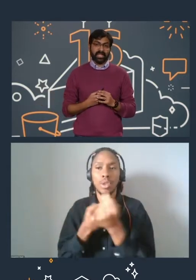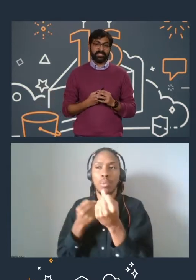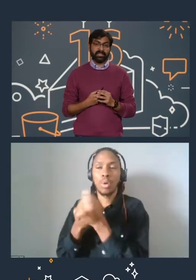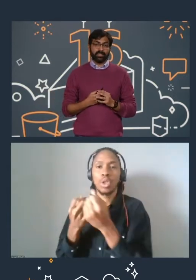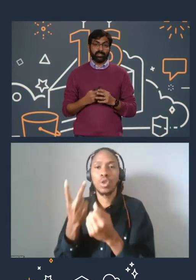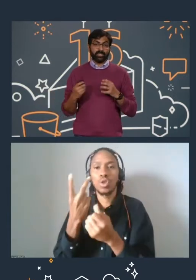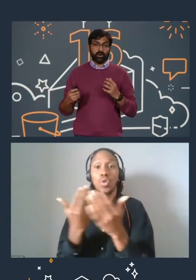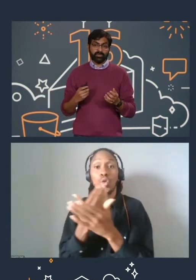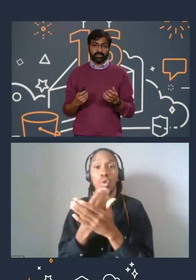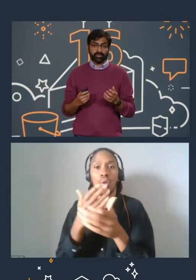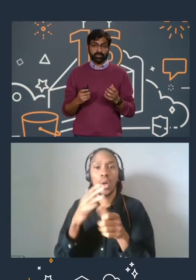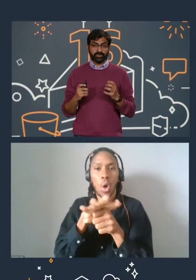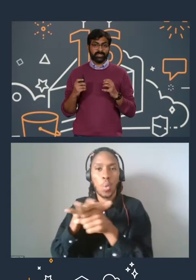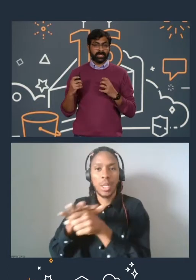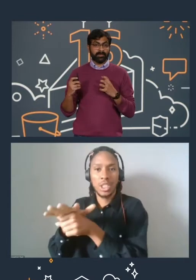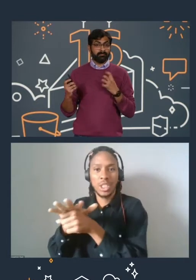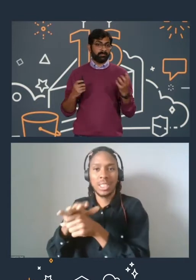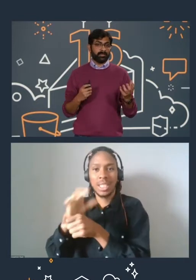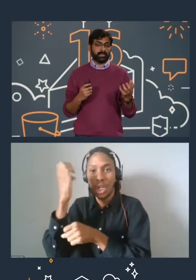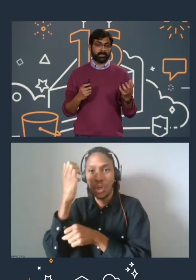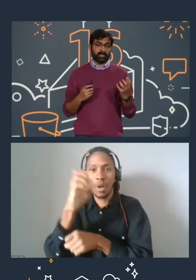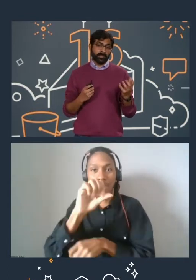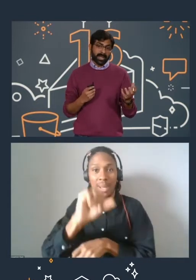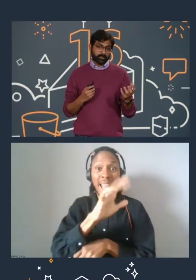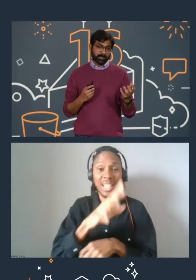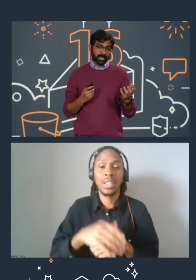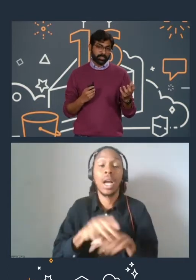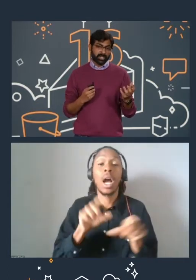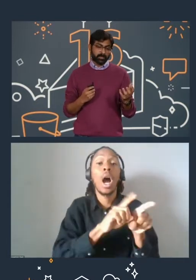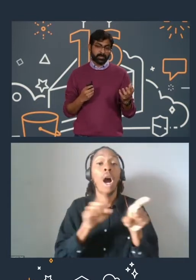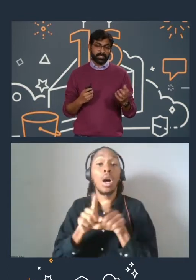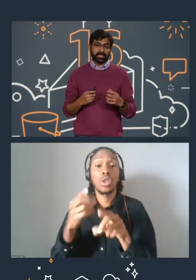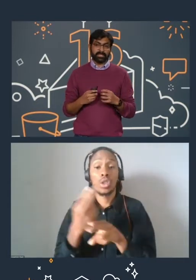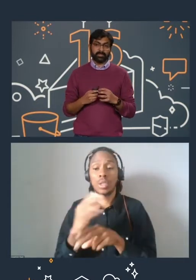And you can also use the batch replication capability